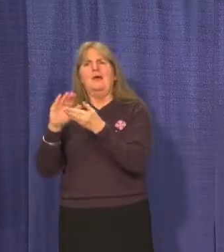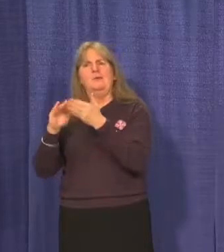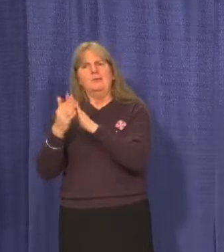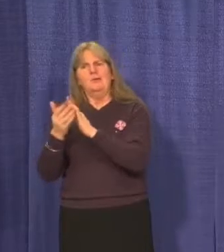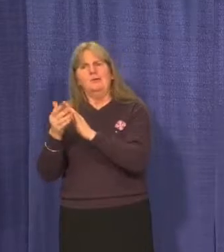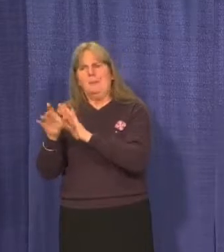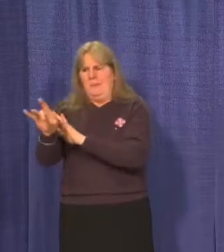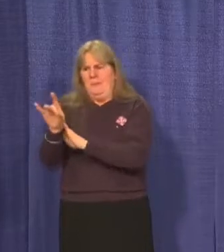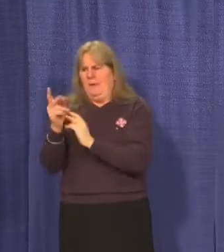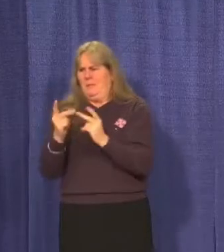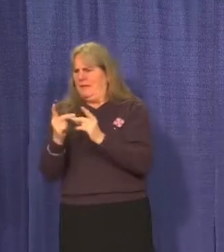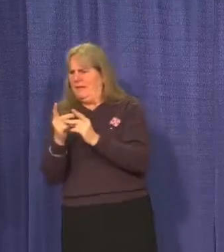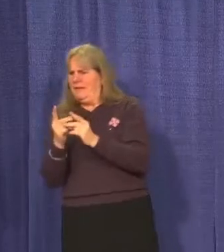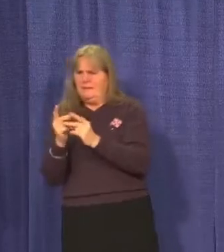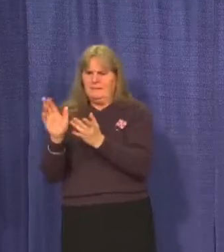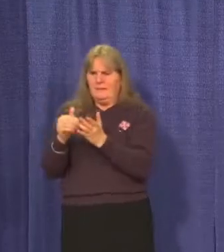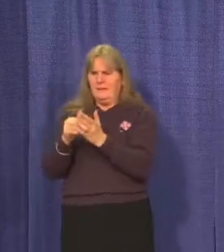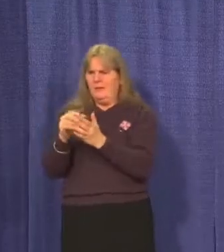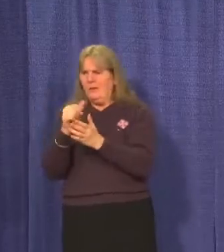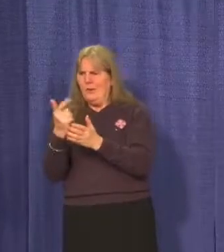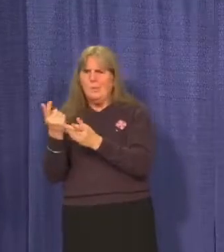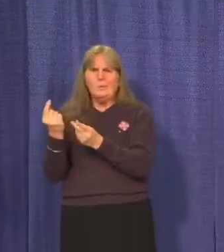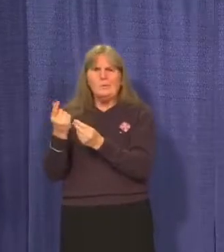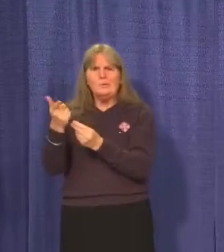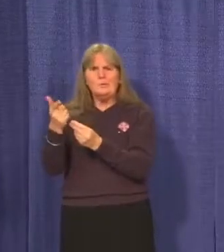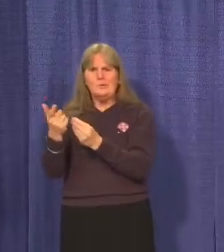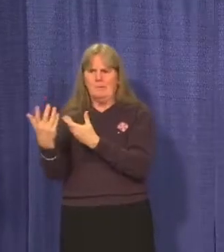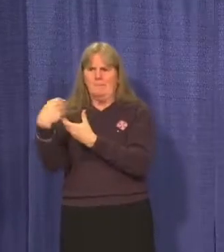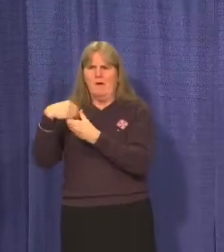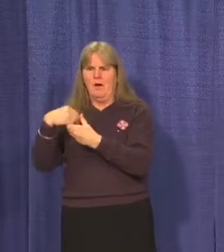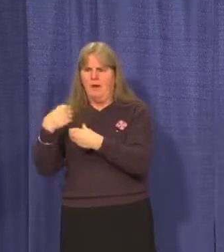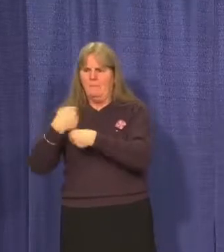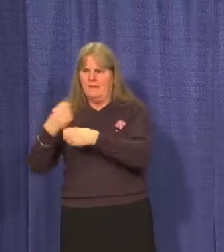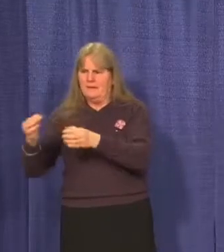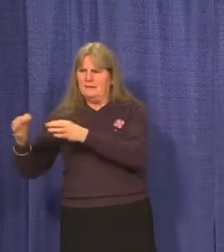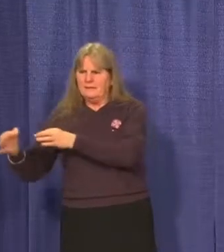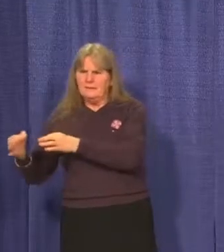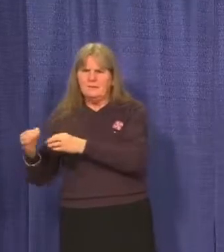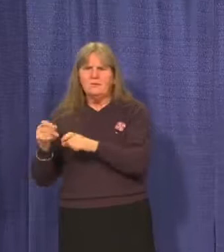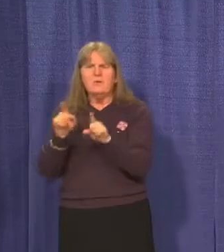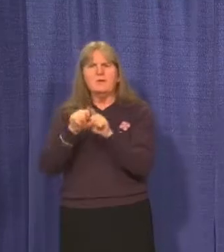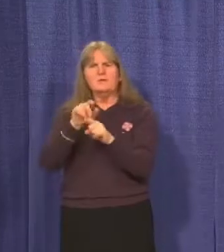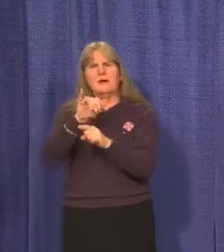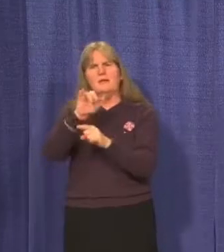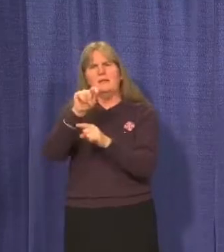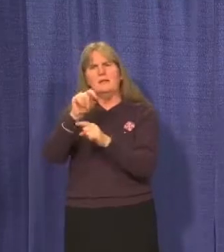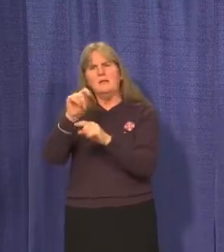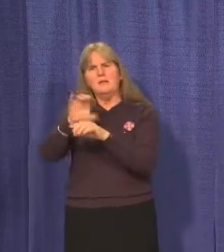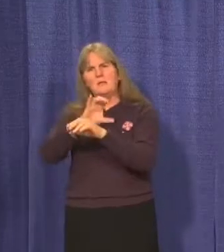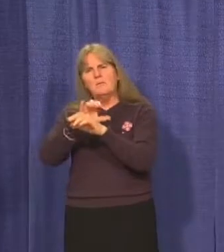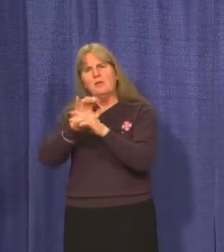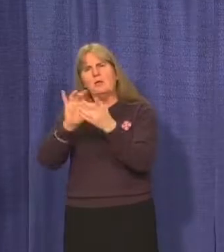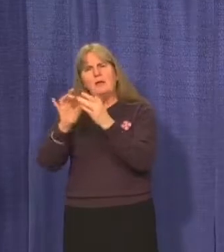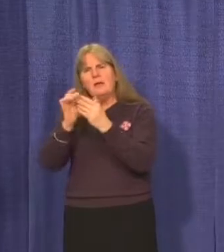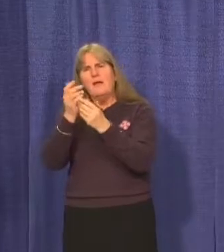venue selection and conversation with the community. Making sure the IT support is there.